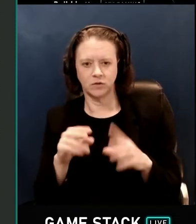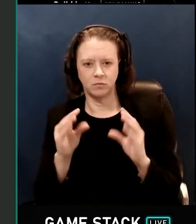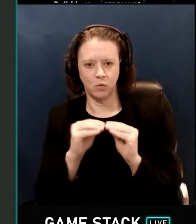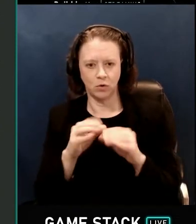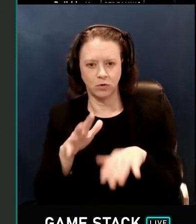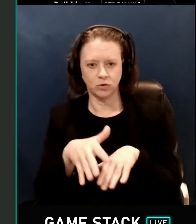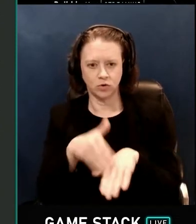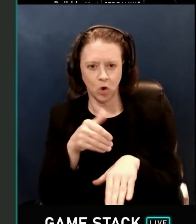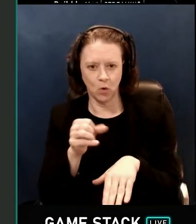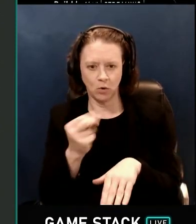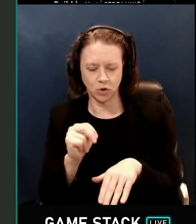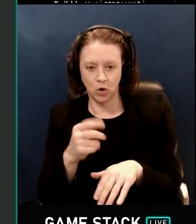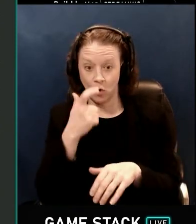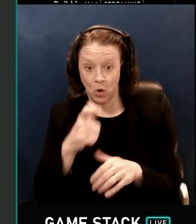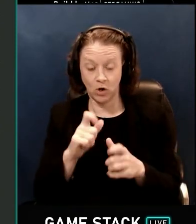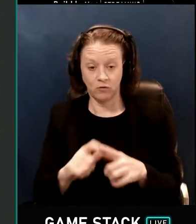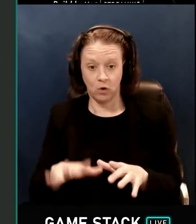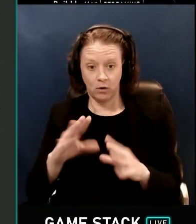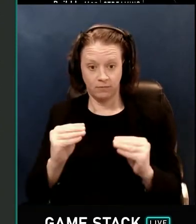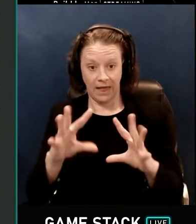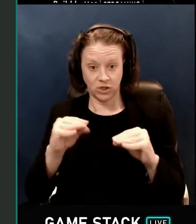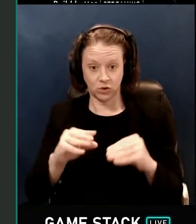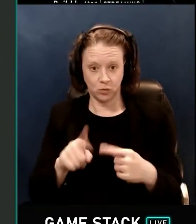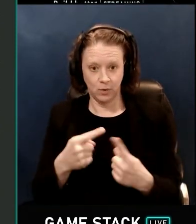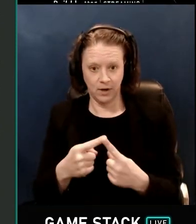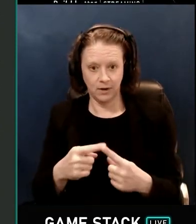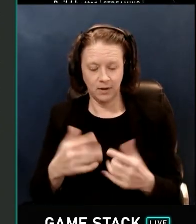when the player presses the button and the red flash on the reticule.